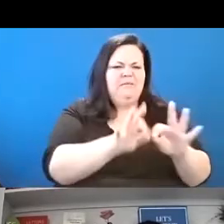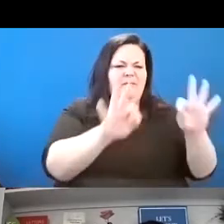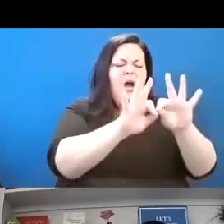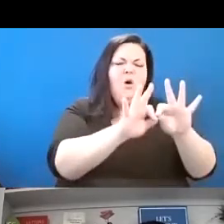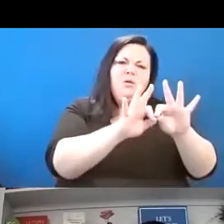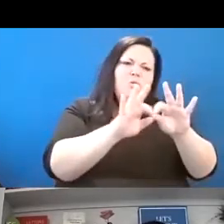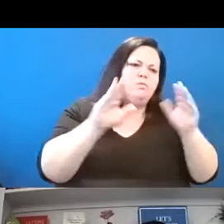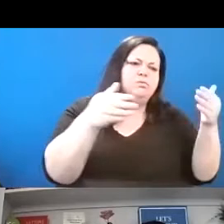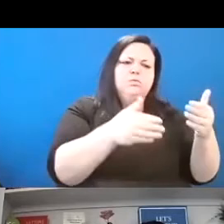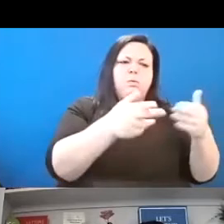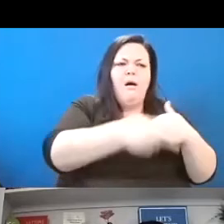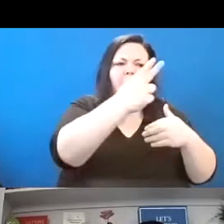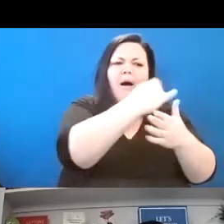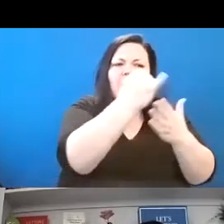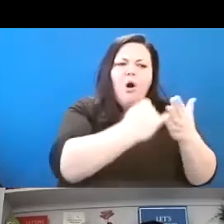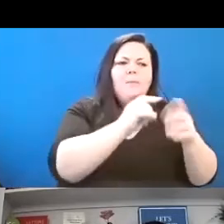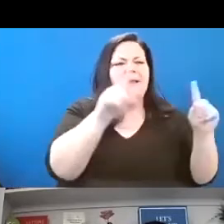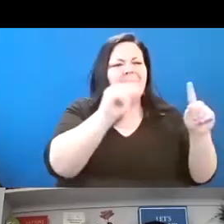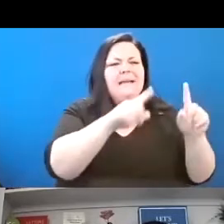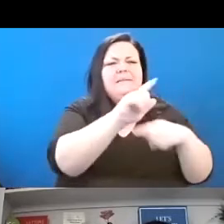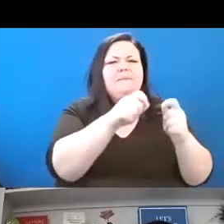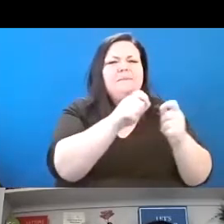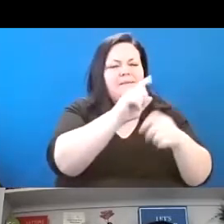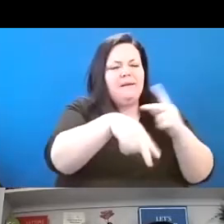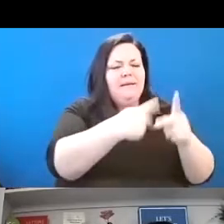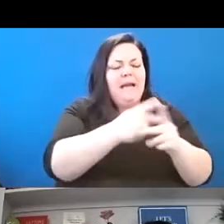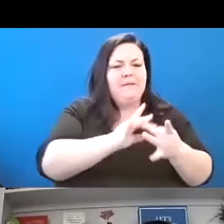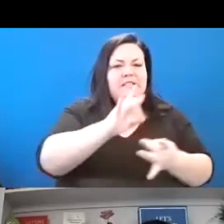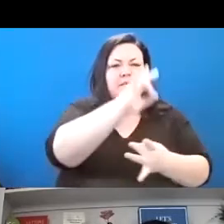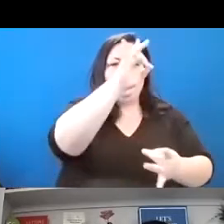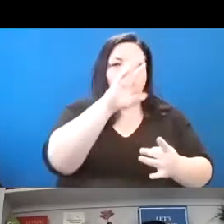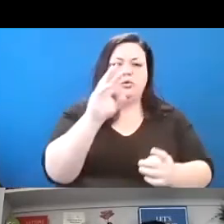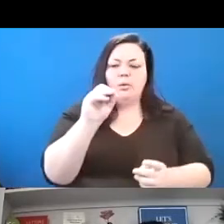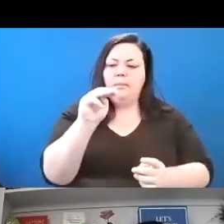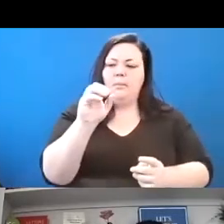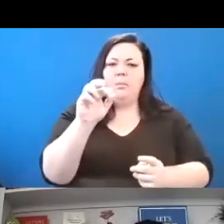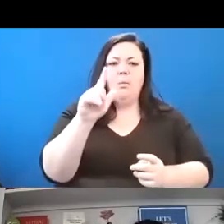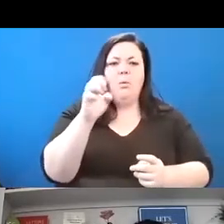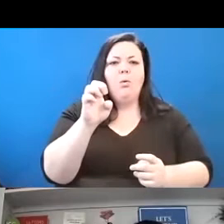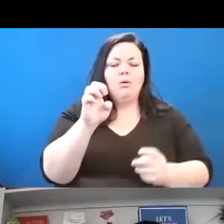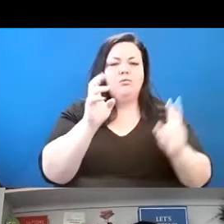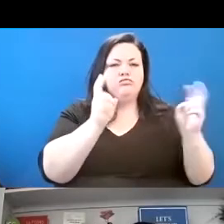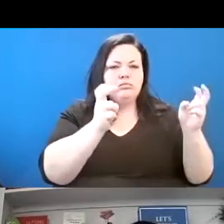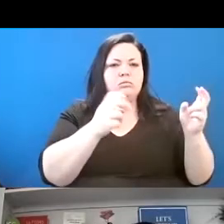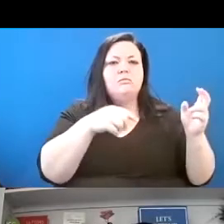art serves a kind of spiritual or moral function a common assumption is that high art is edifying